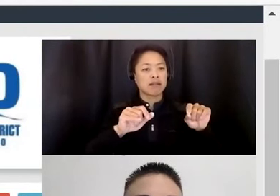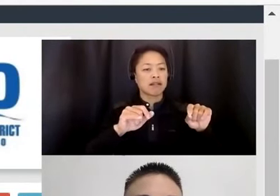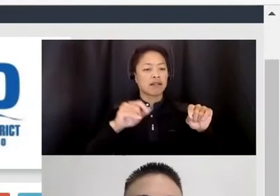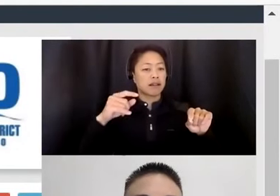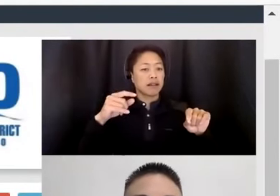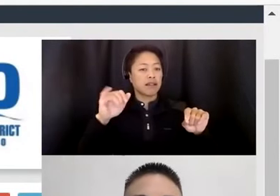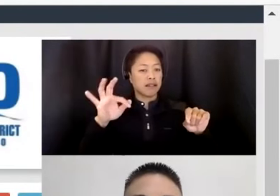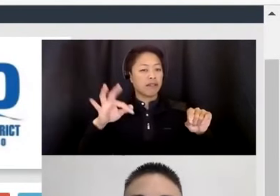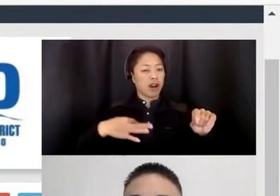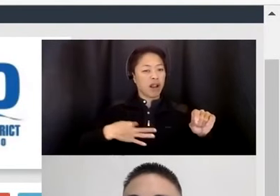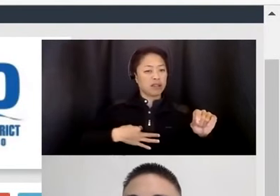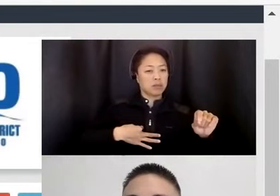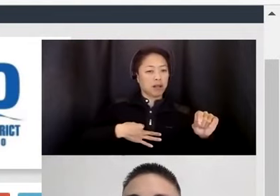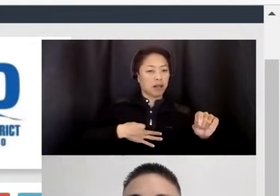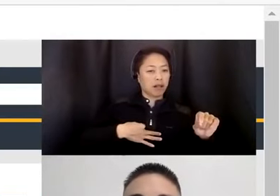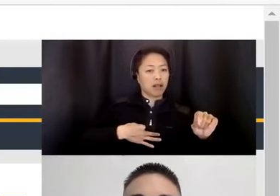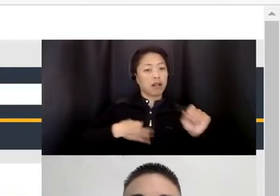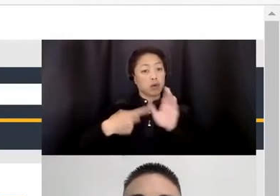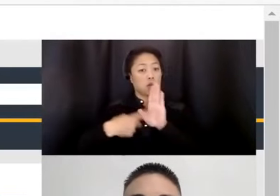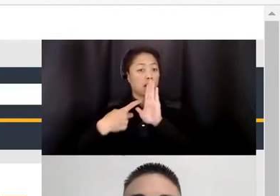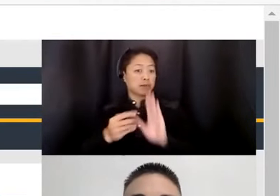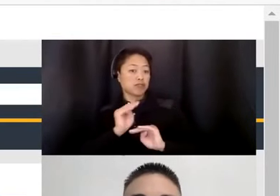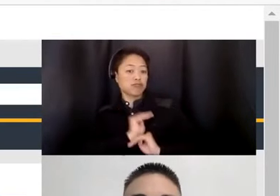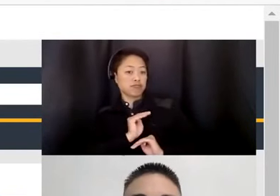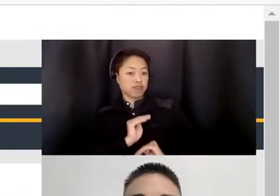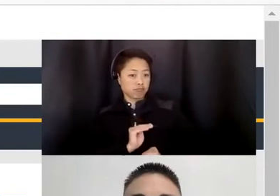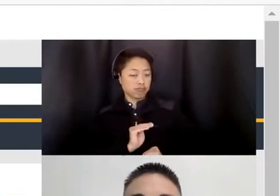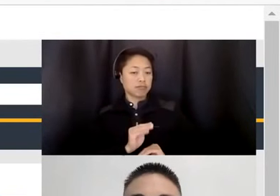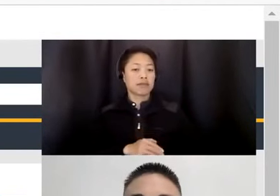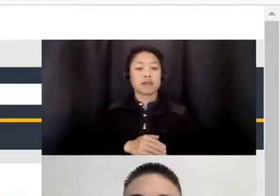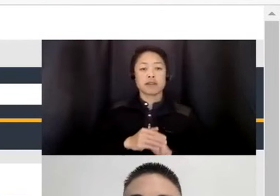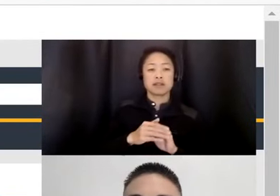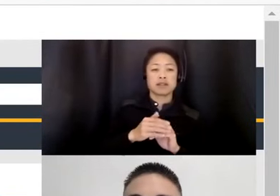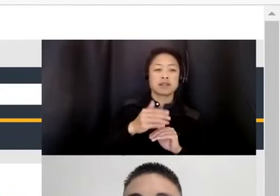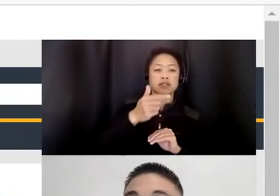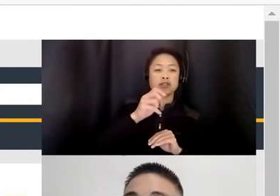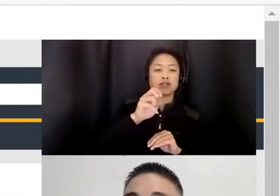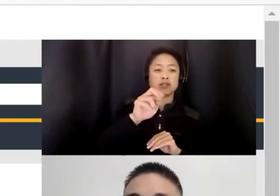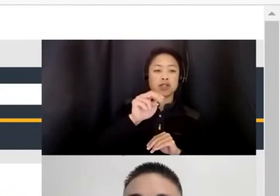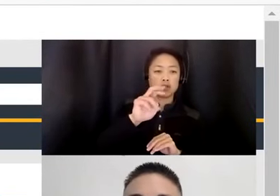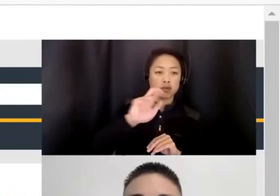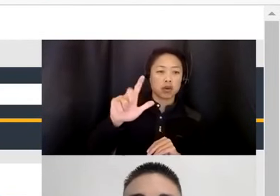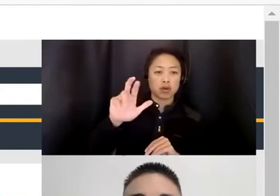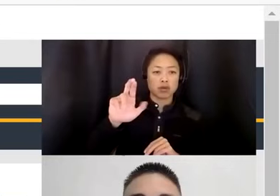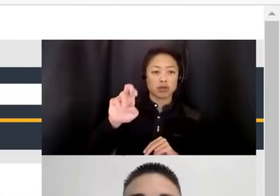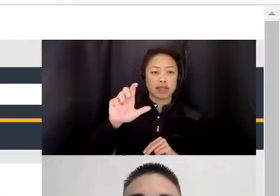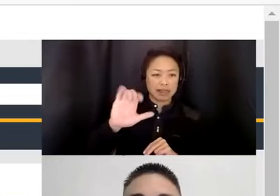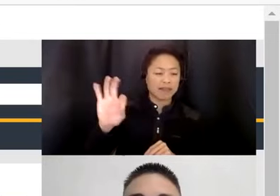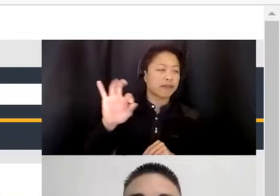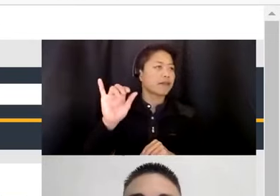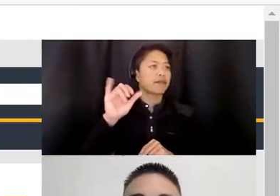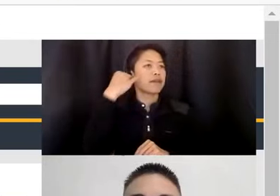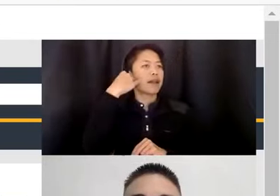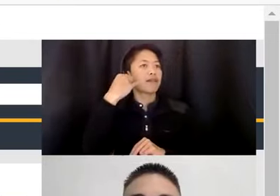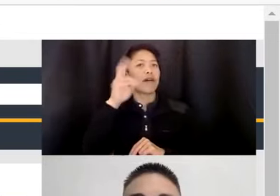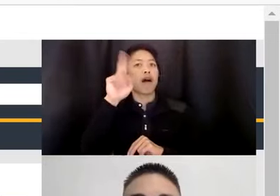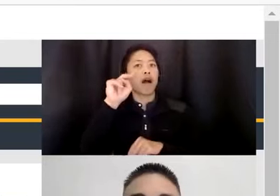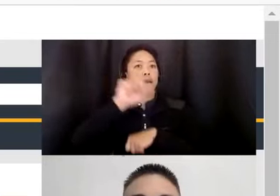from the CDC, and it says the vaccine is safe. But about 10-15% of people may have some side effects